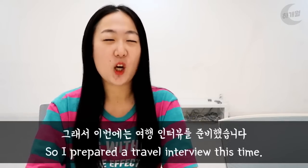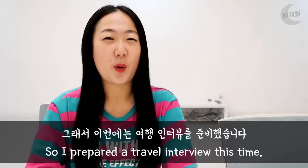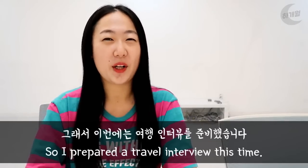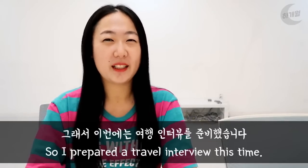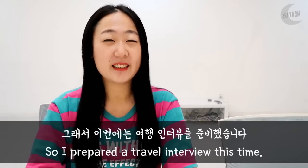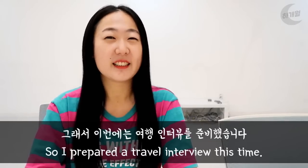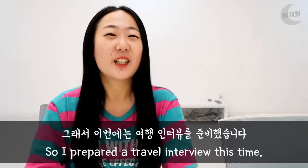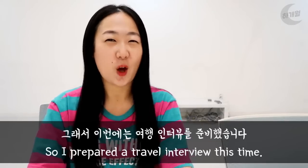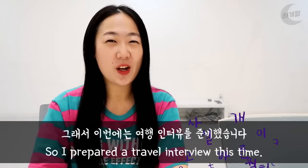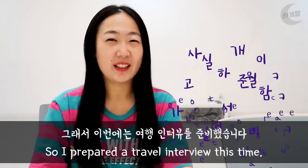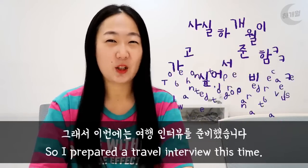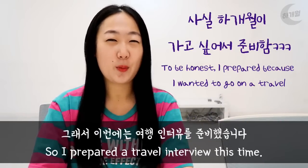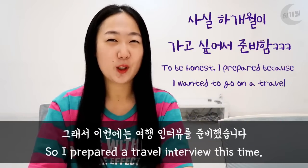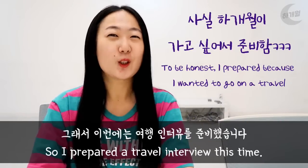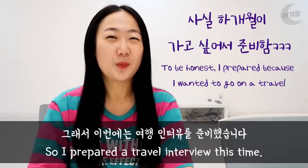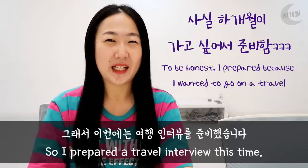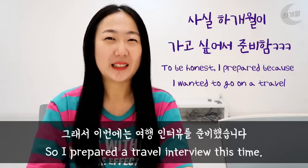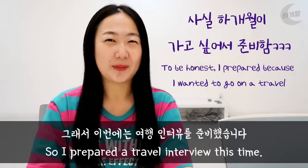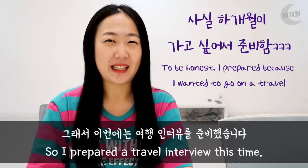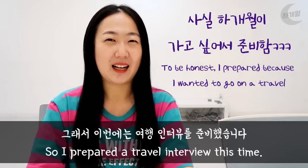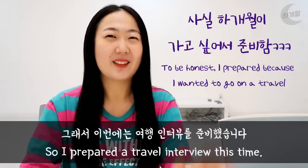So I prepared a travel interview this time.